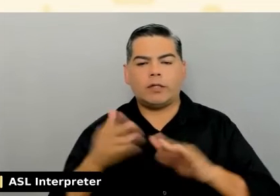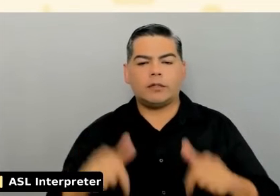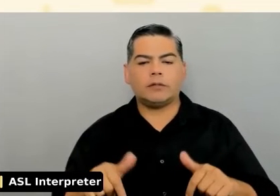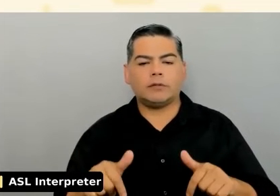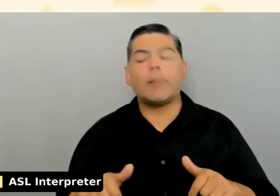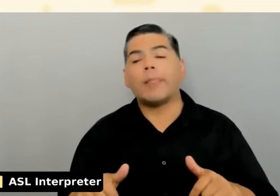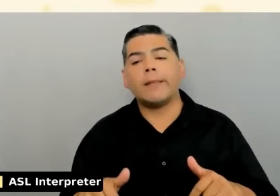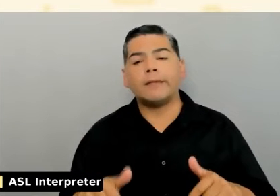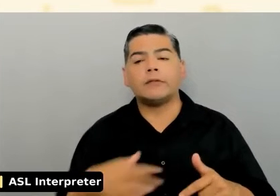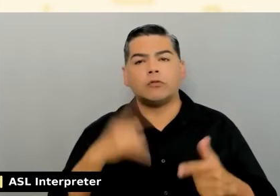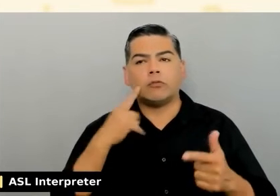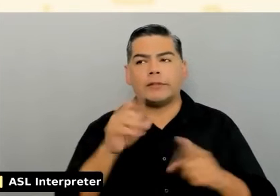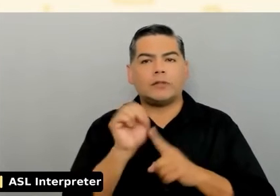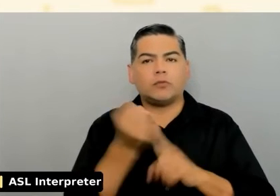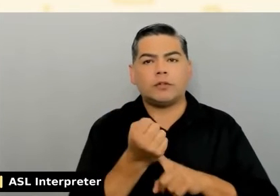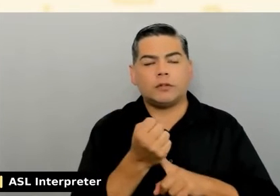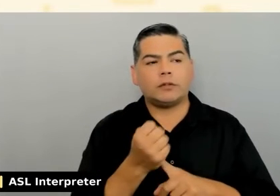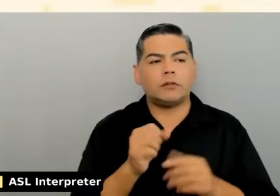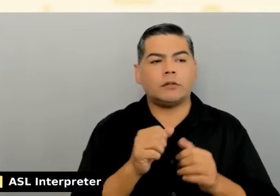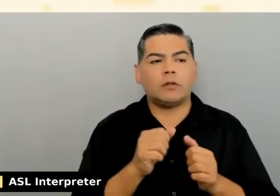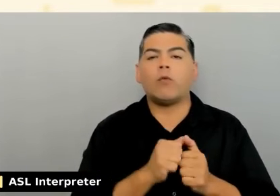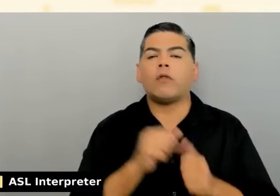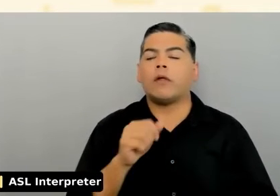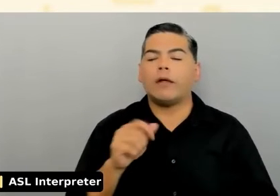So, it will be the case for people with mobility impairments.